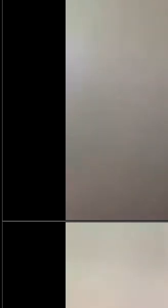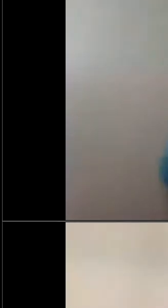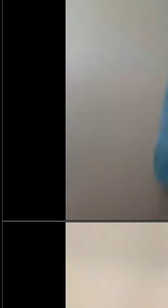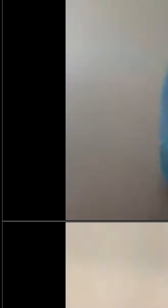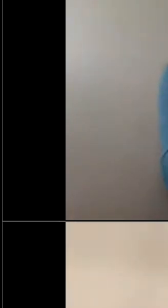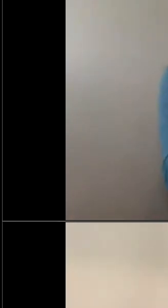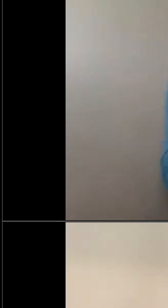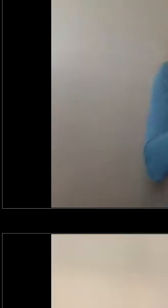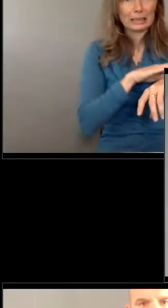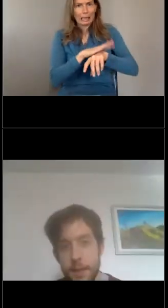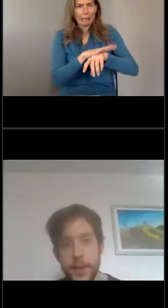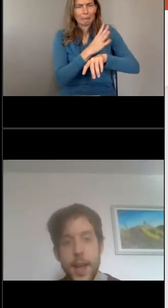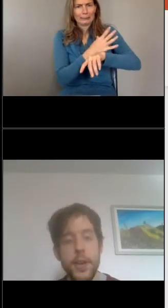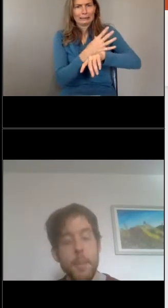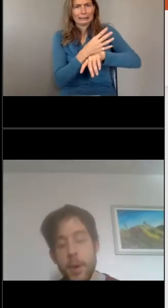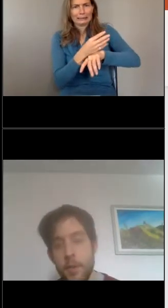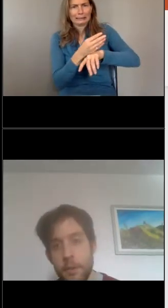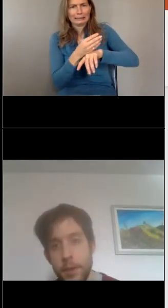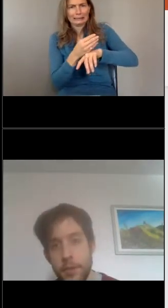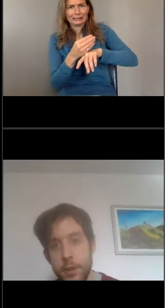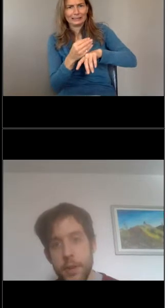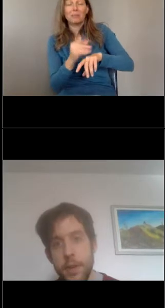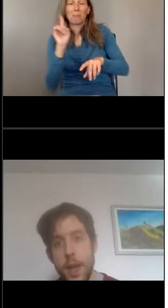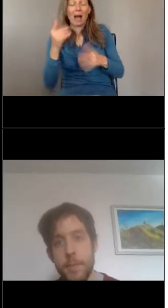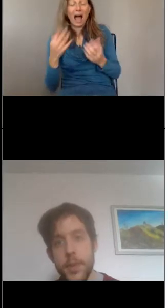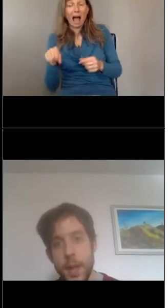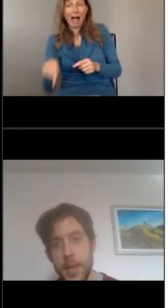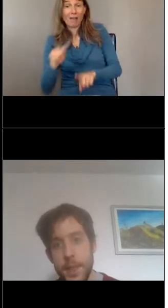We had a number of questions coming in